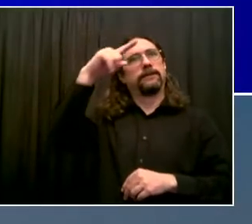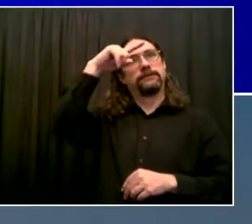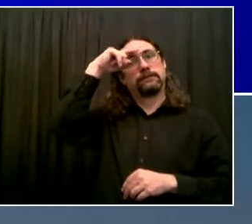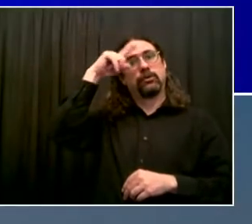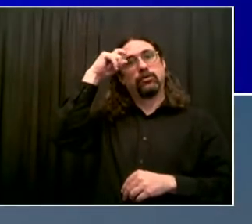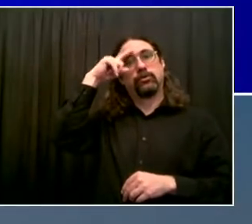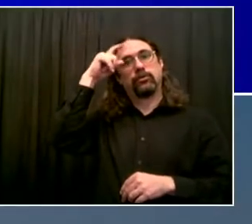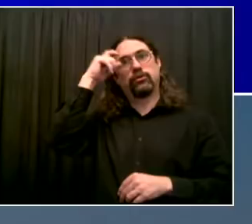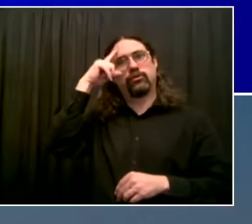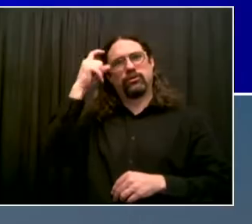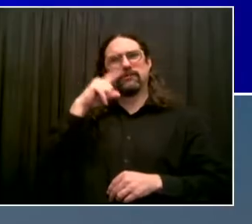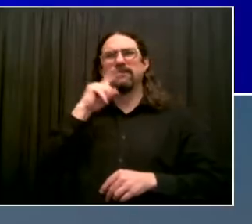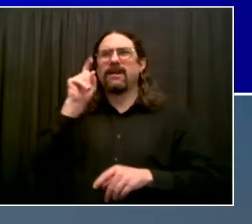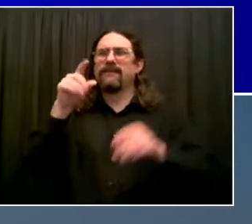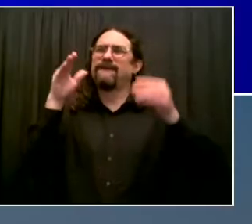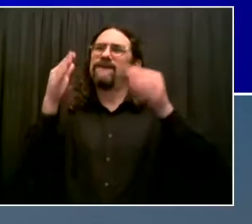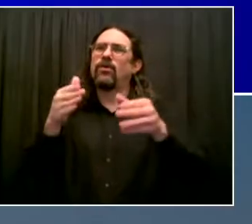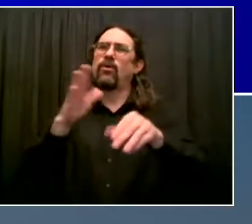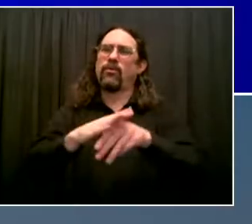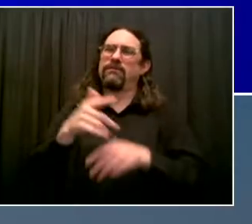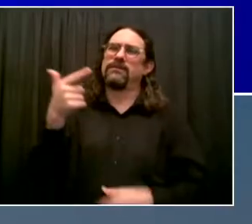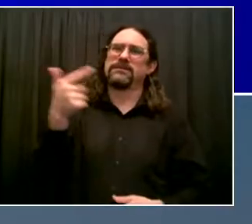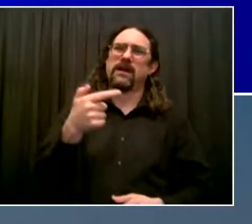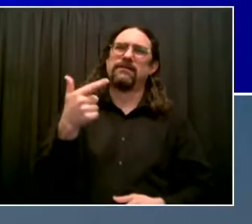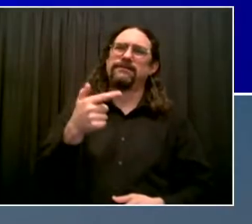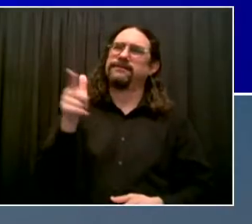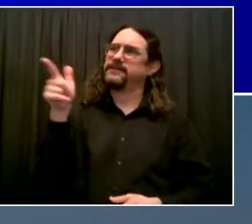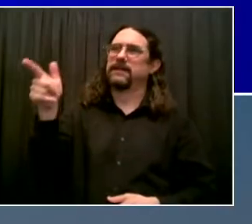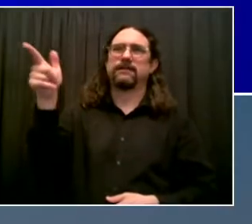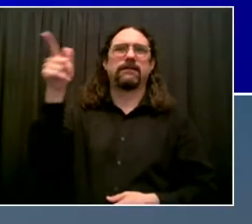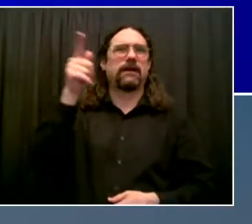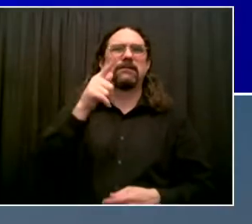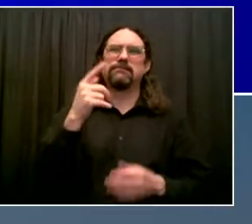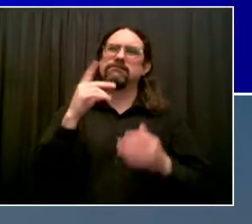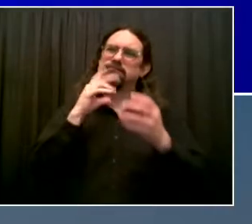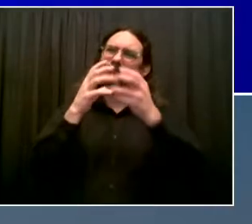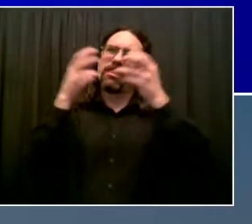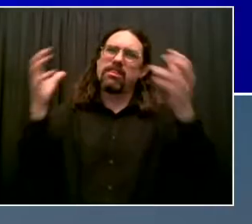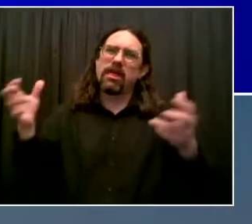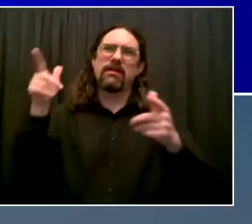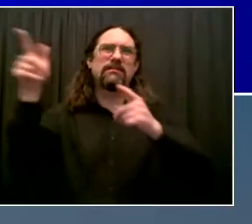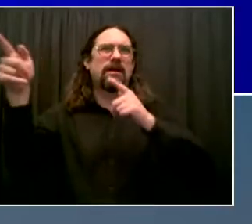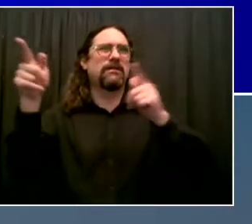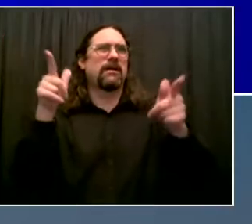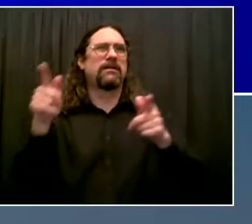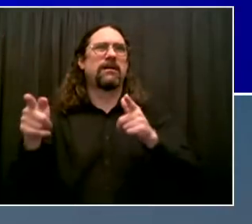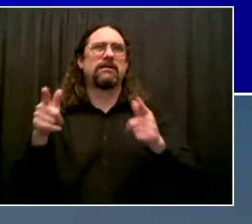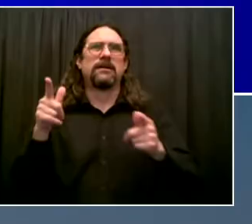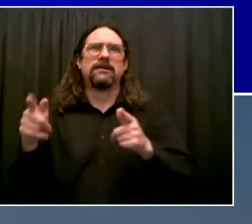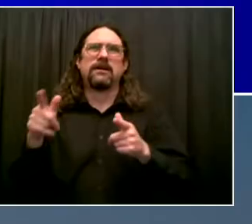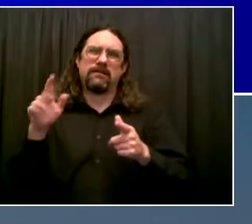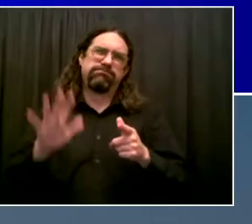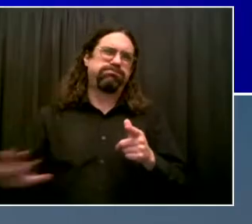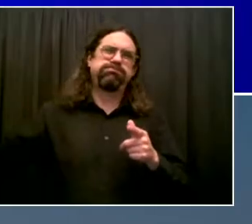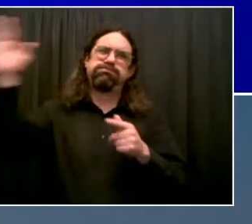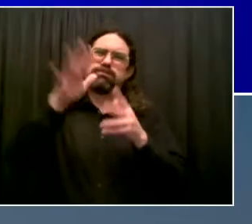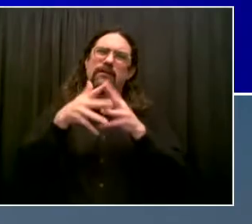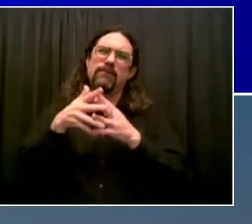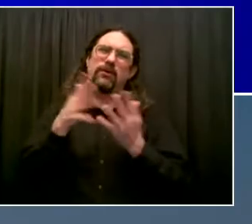IN NEW YORK CITY, TO ADDRESS THE